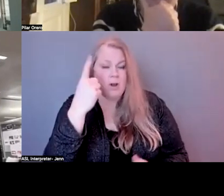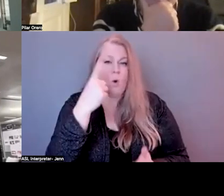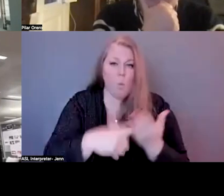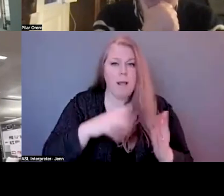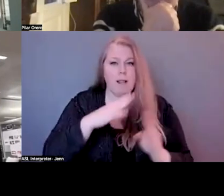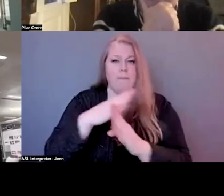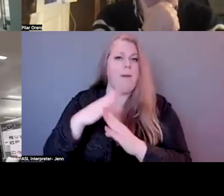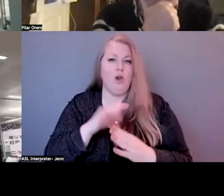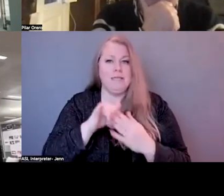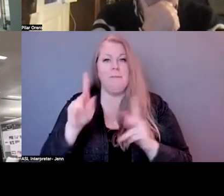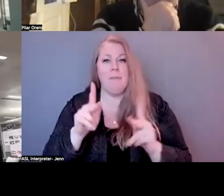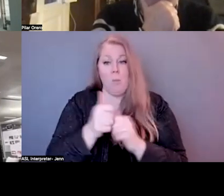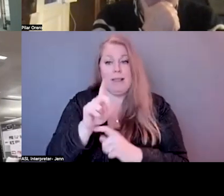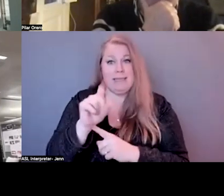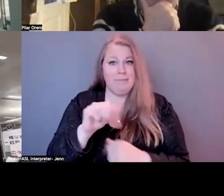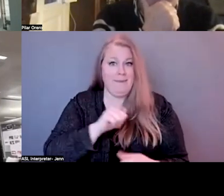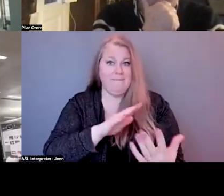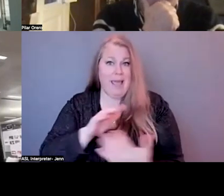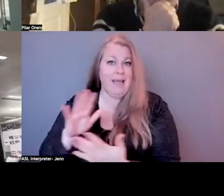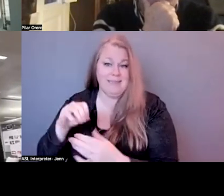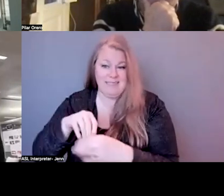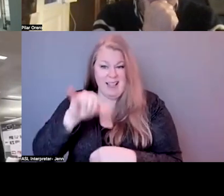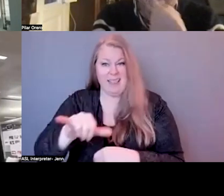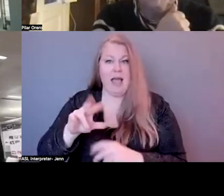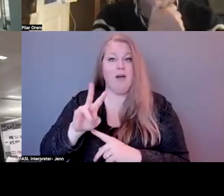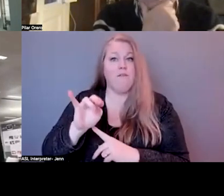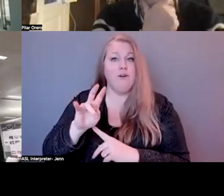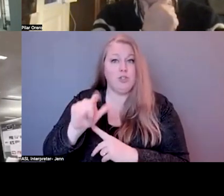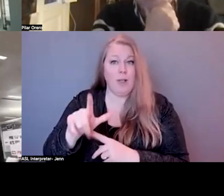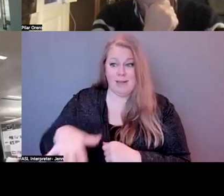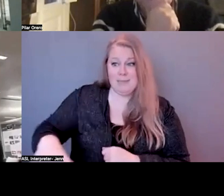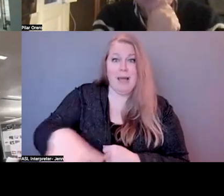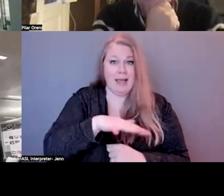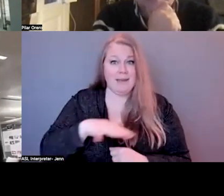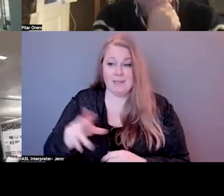that people with disabilities face in the virtual space when using XR technologies.